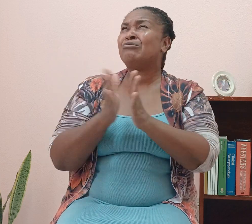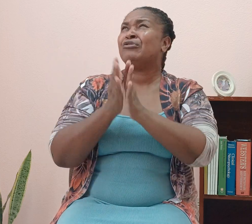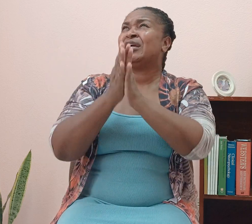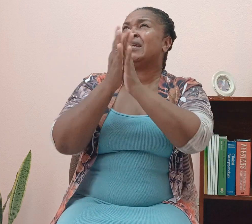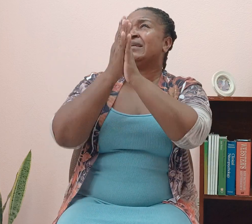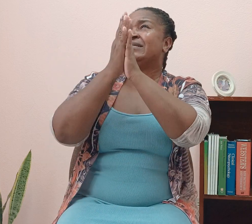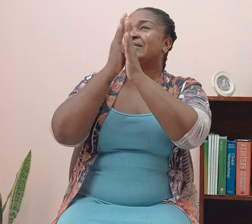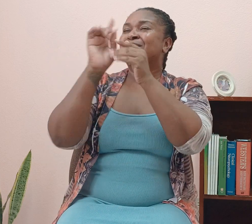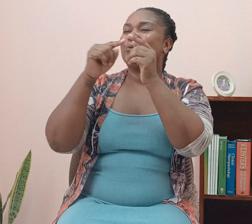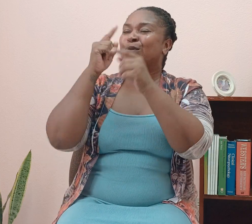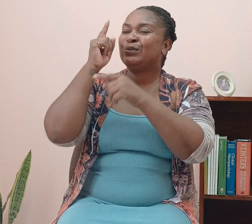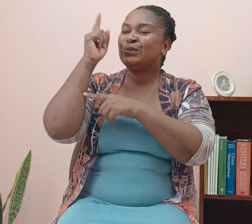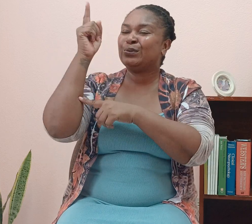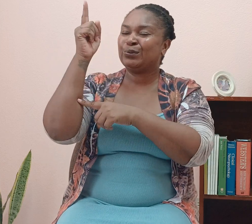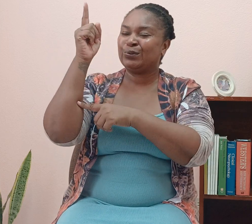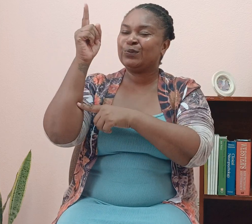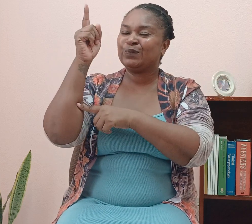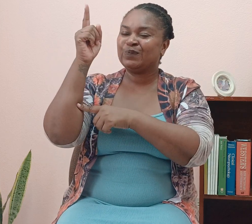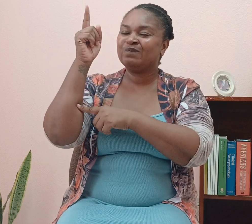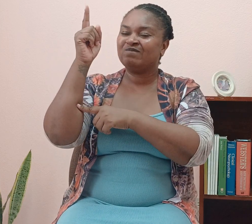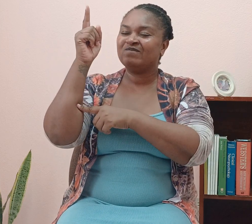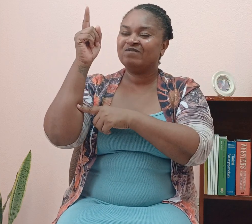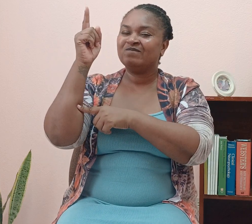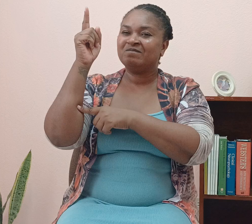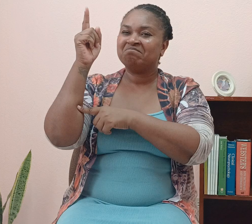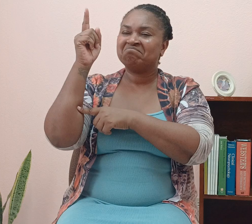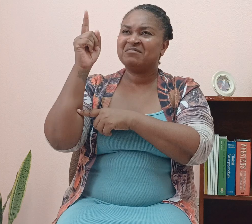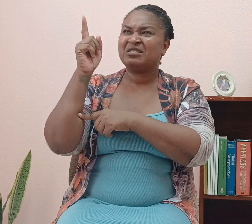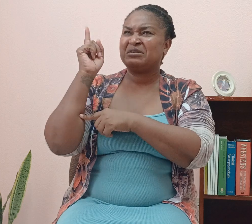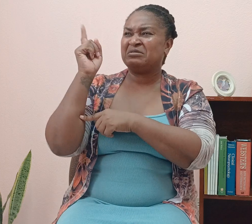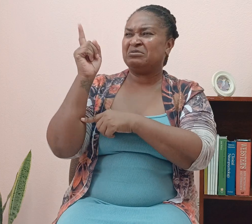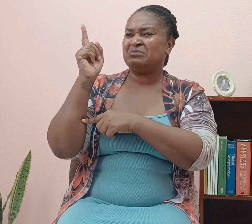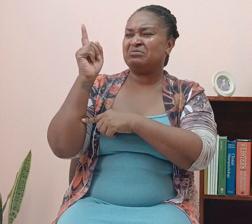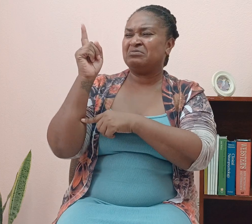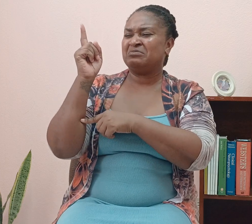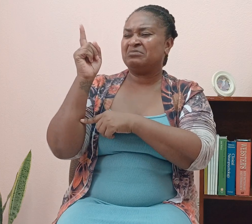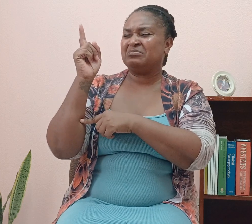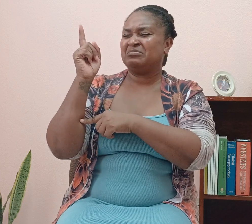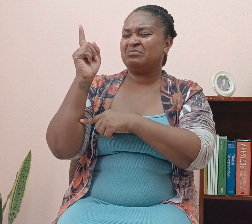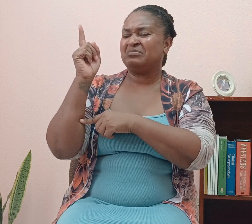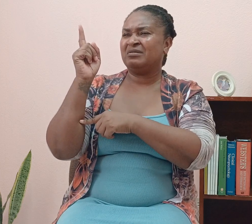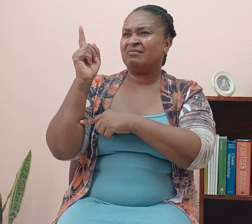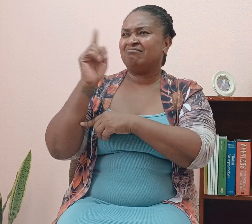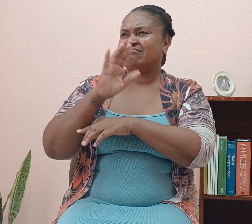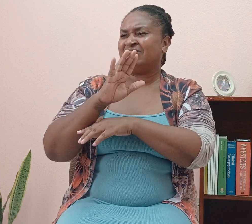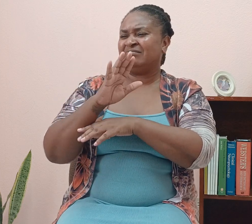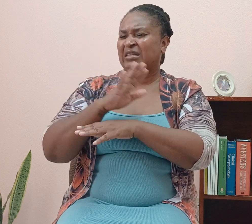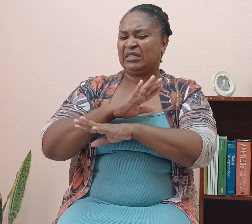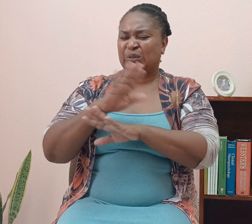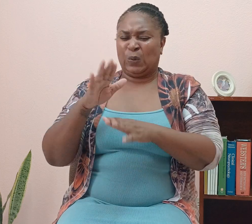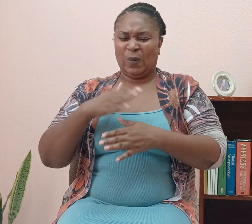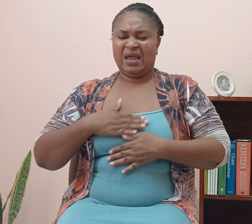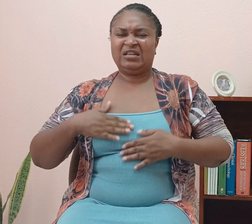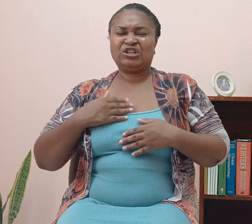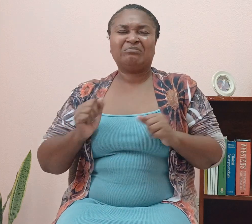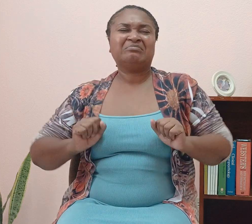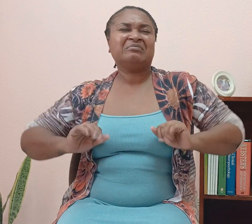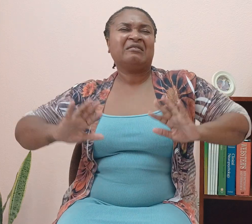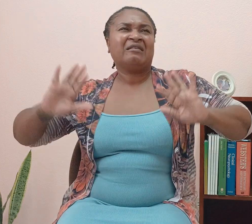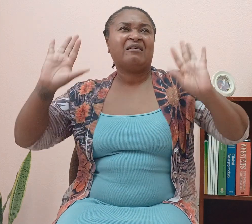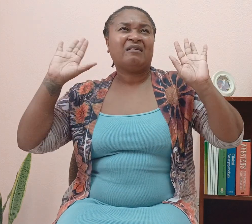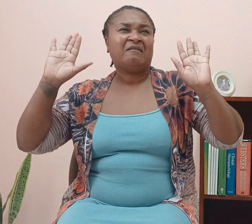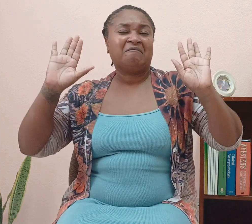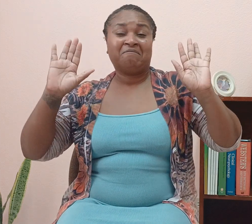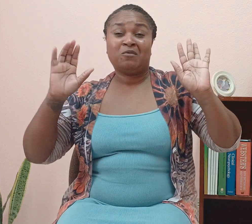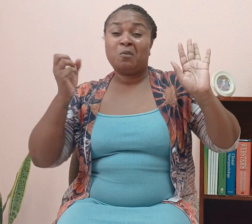16 You do not delight in sacrifice, or I would bring it;